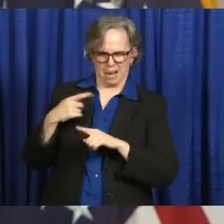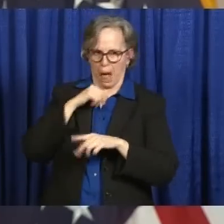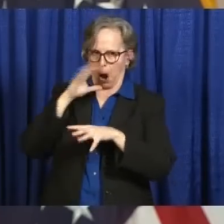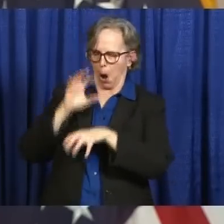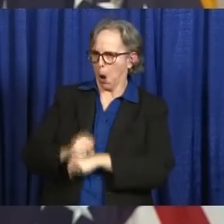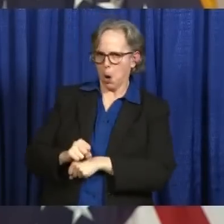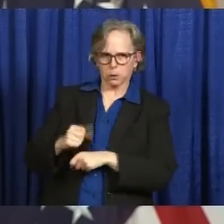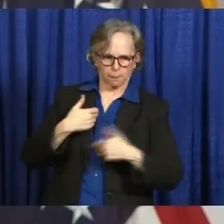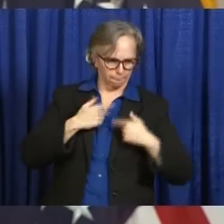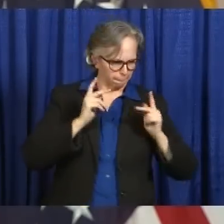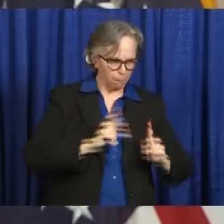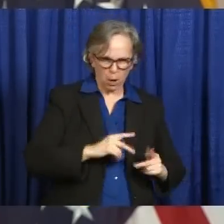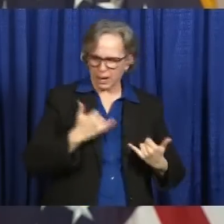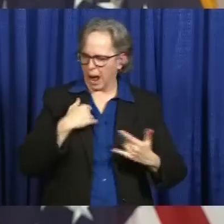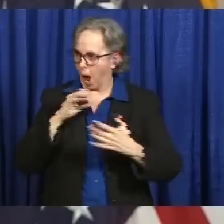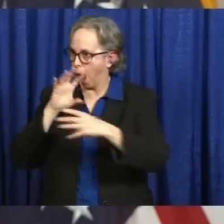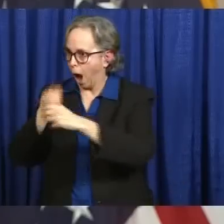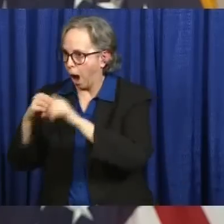MEDITATION GROUPS. ALL OF THESE